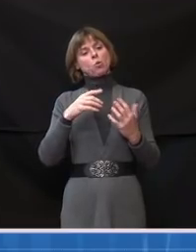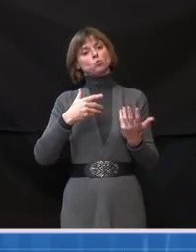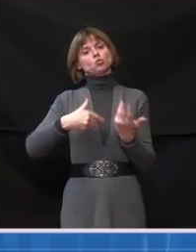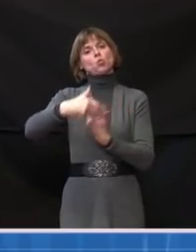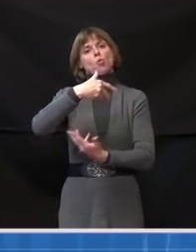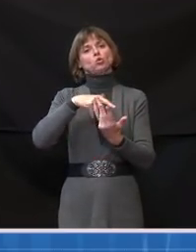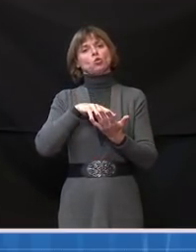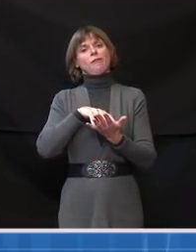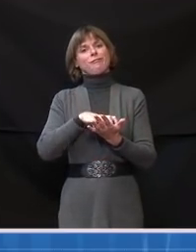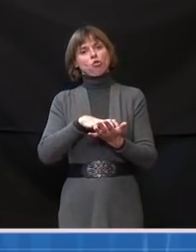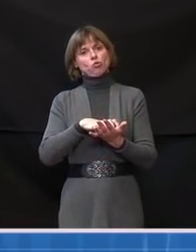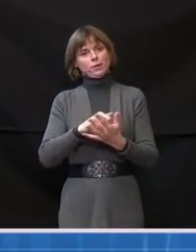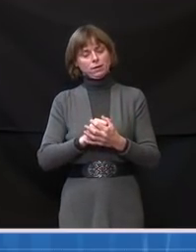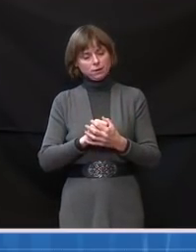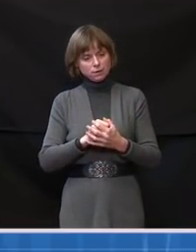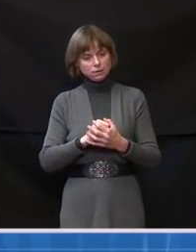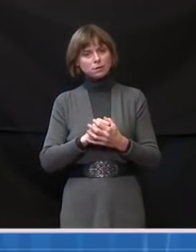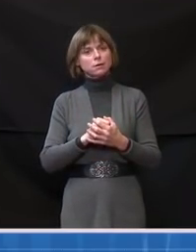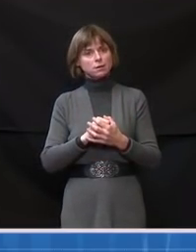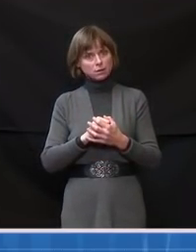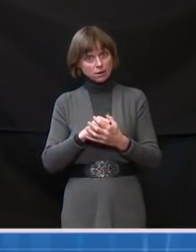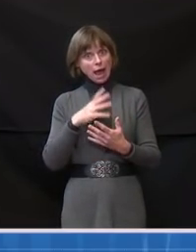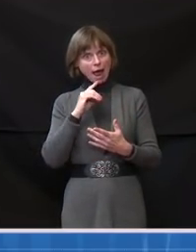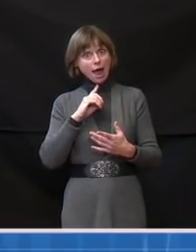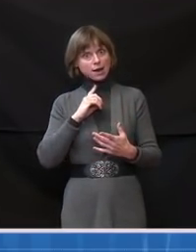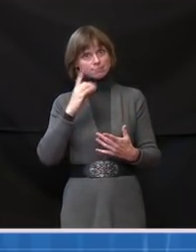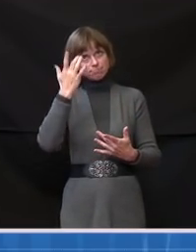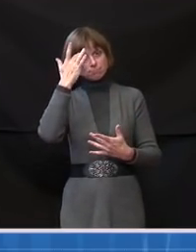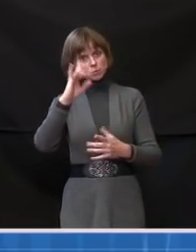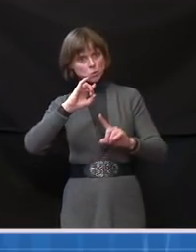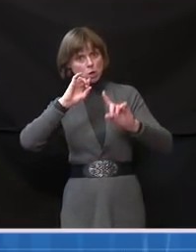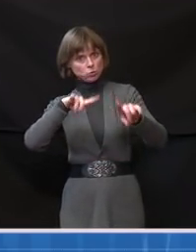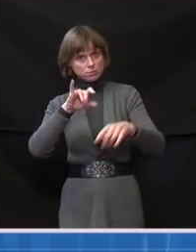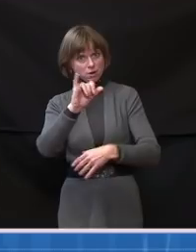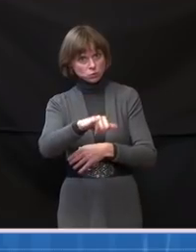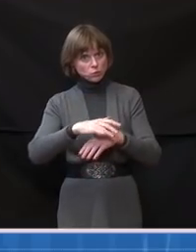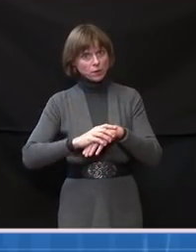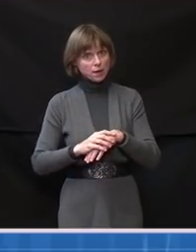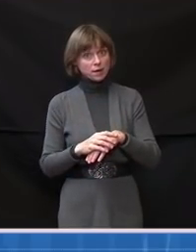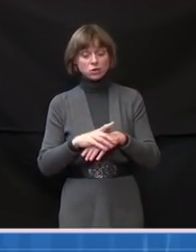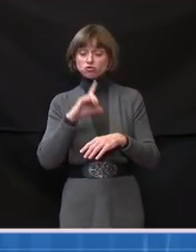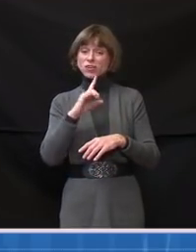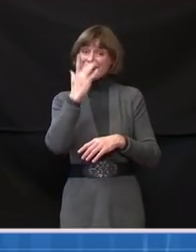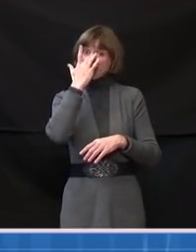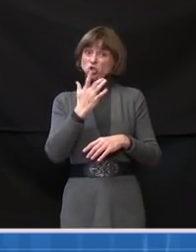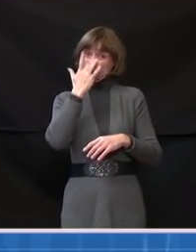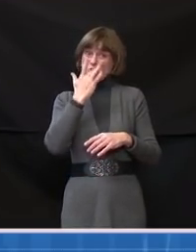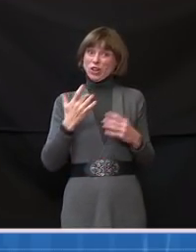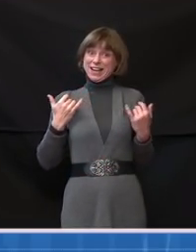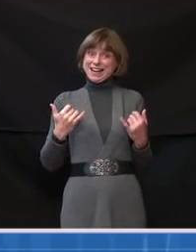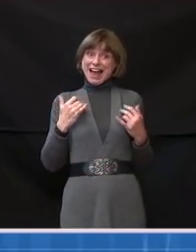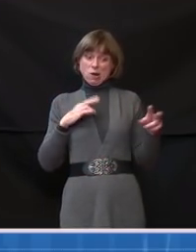and being very coordinated in that response. So, you know, days are early yet, but we are very optimistic